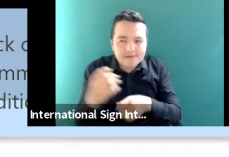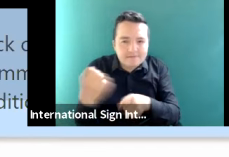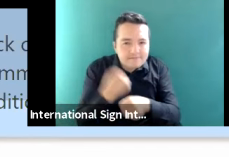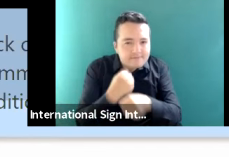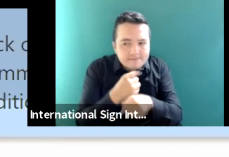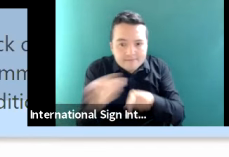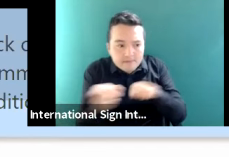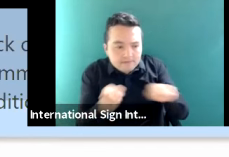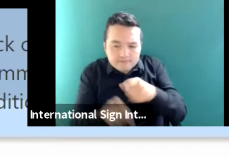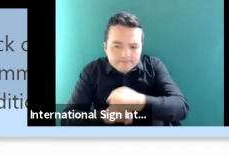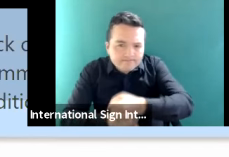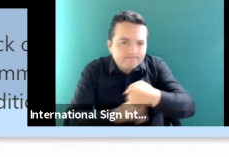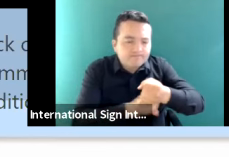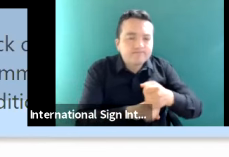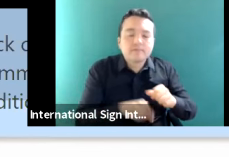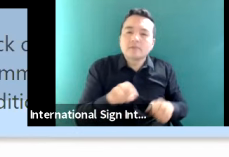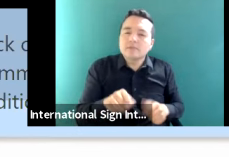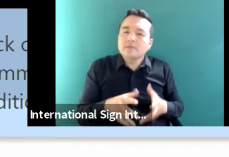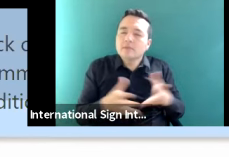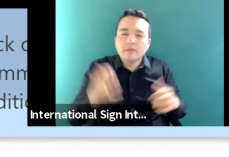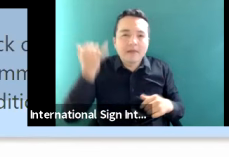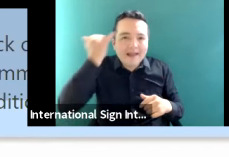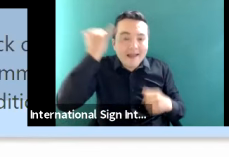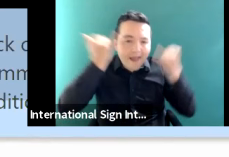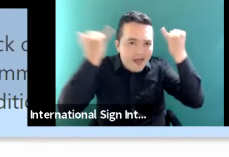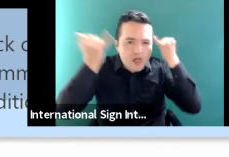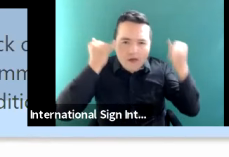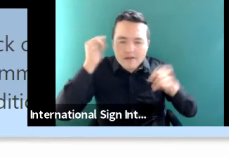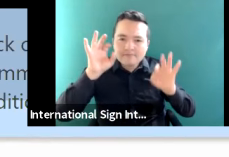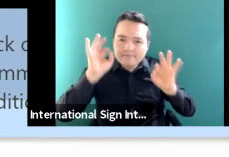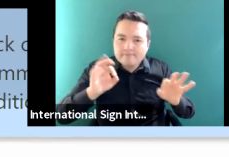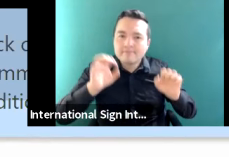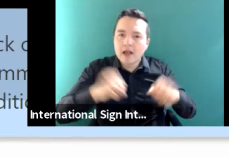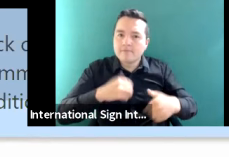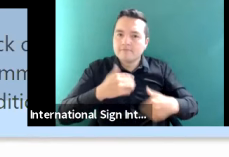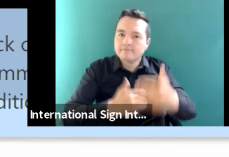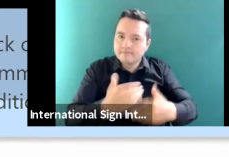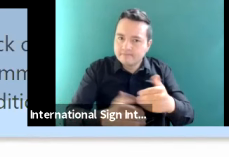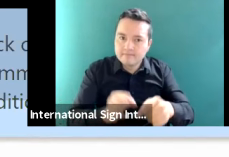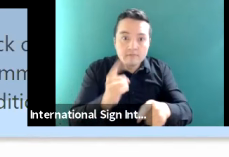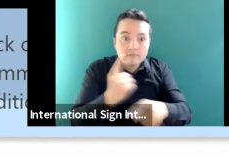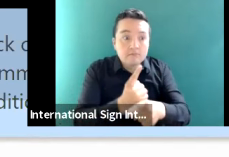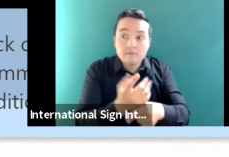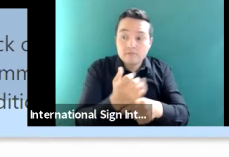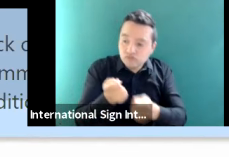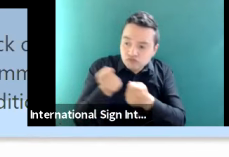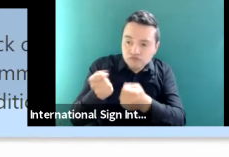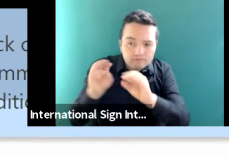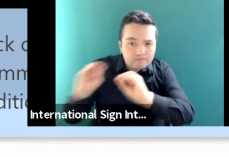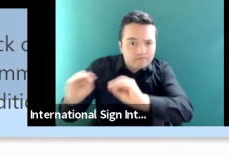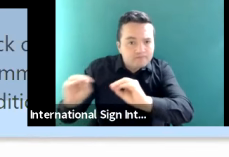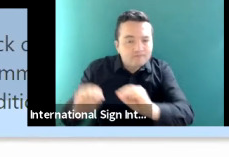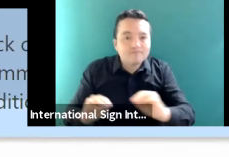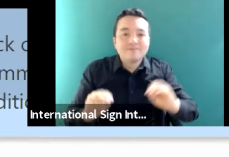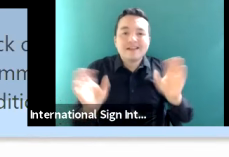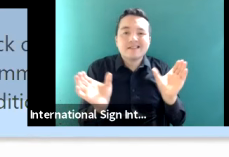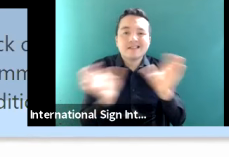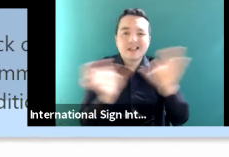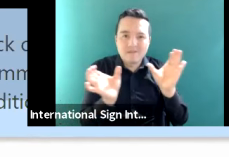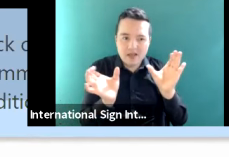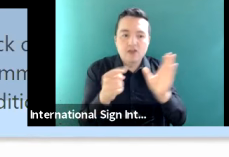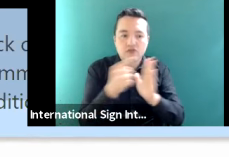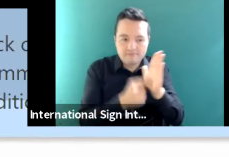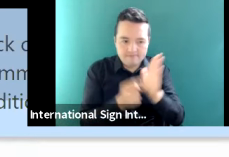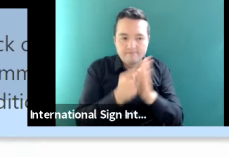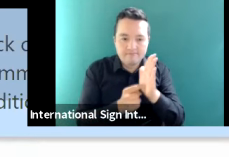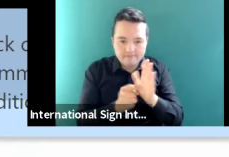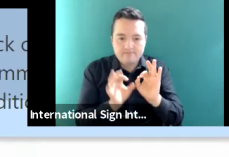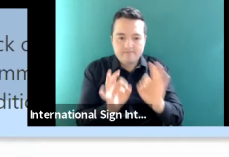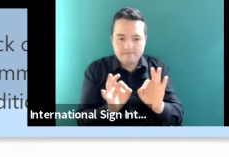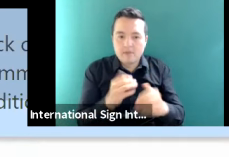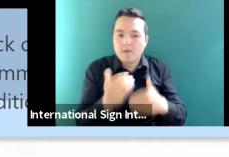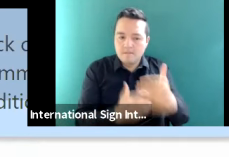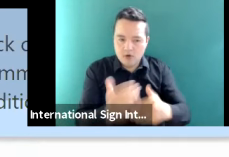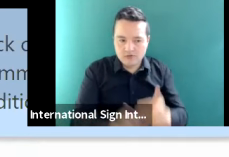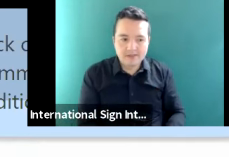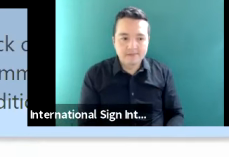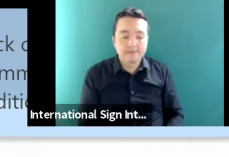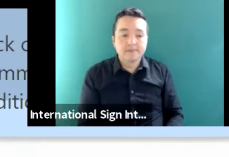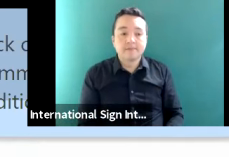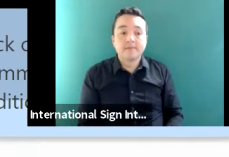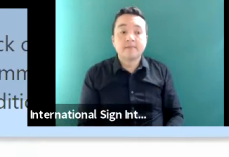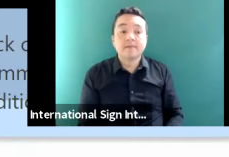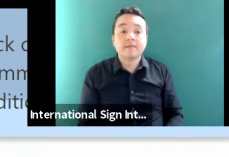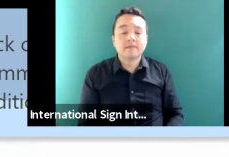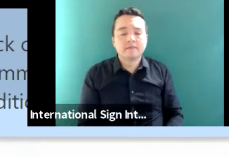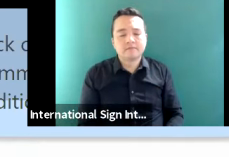We have direct grants and localization projects for small business or companies existing.